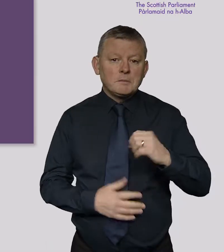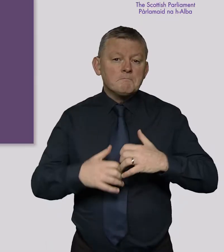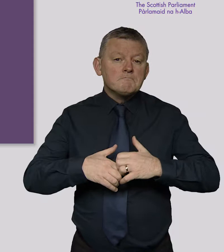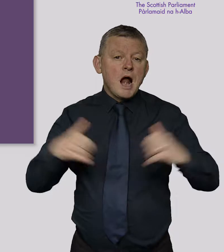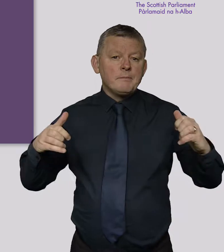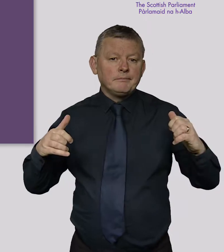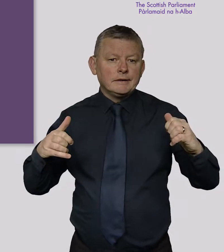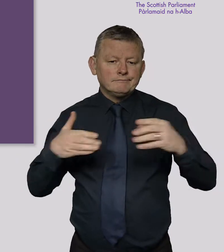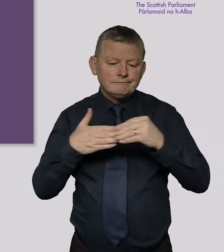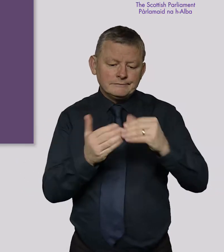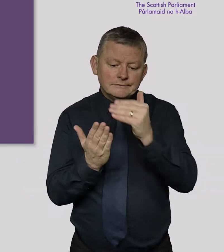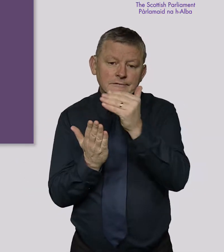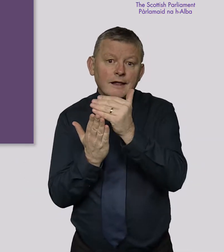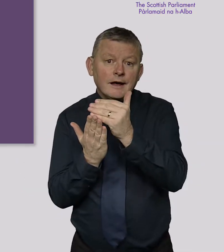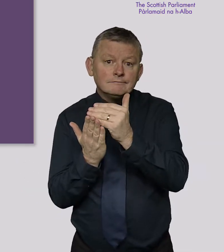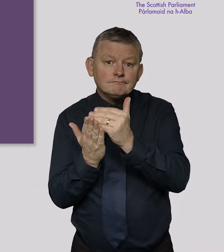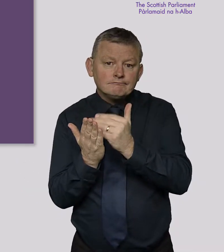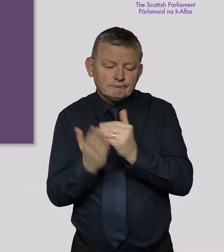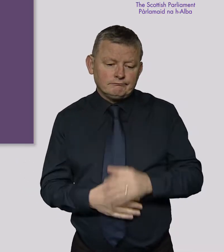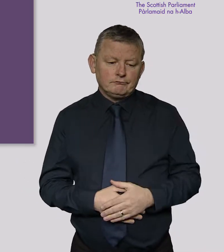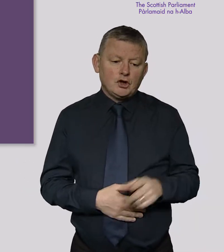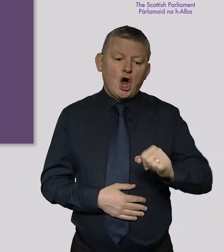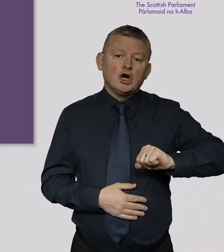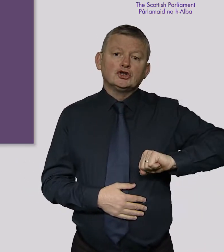A Scottish Parliament Guide: